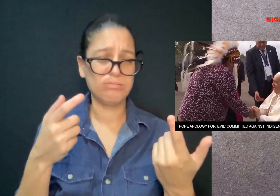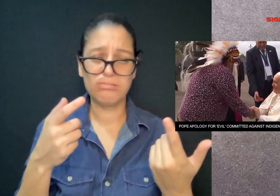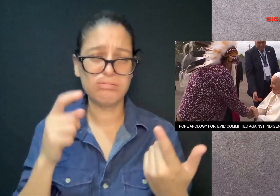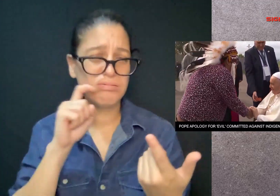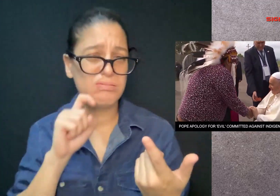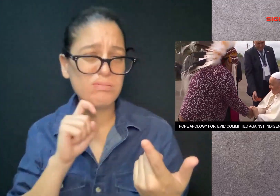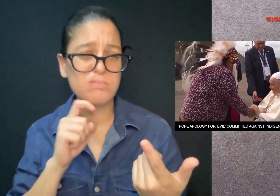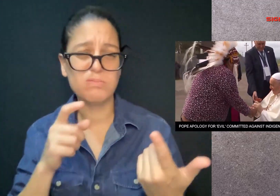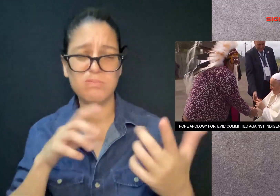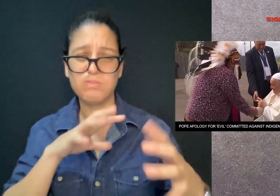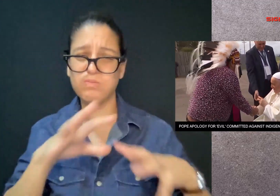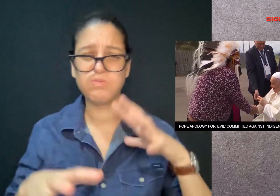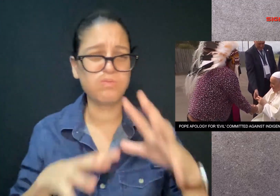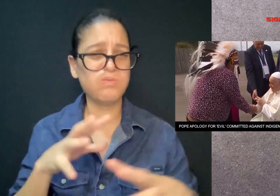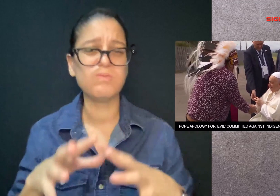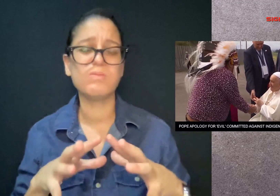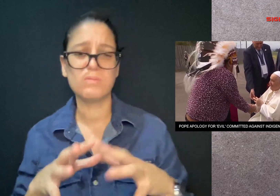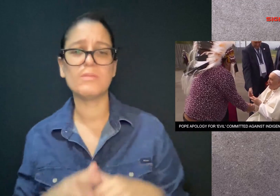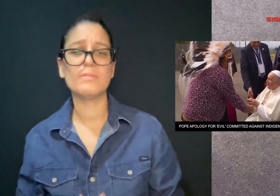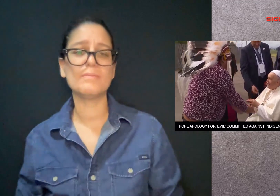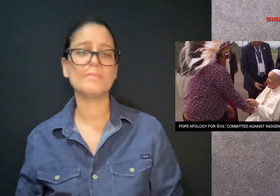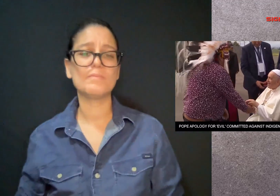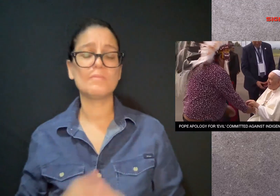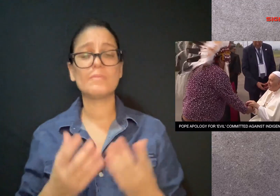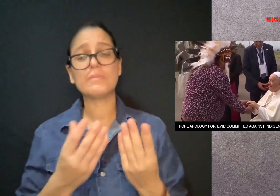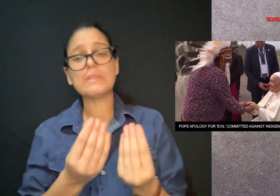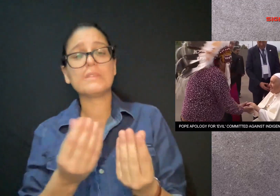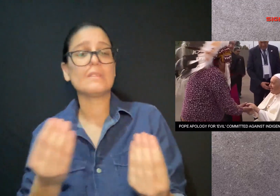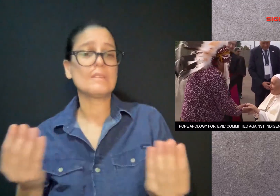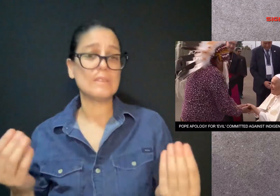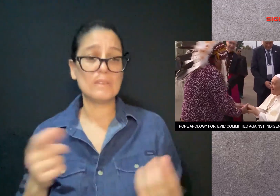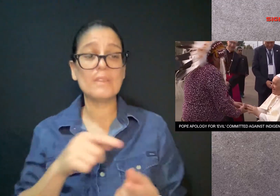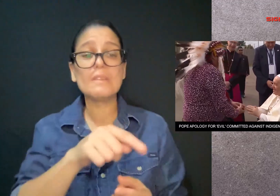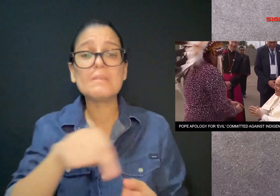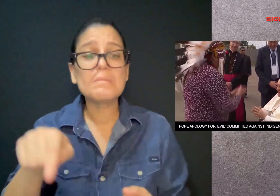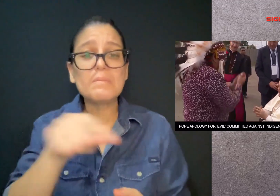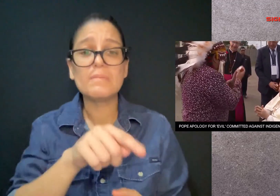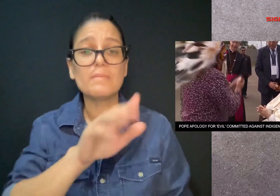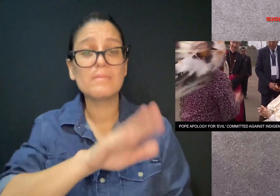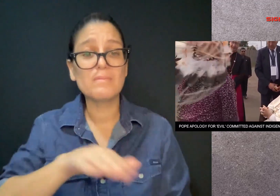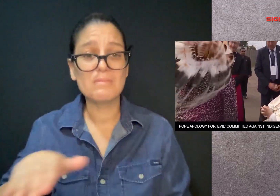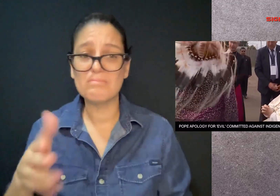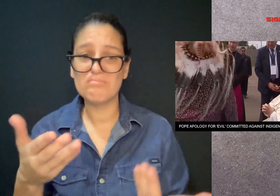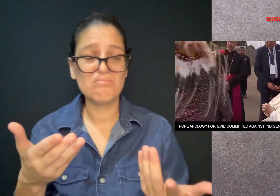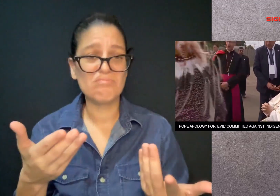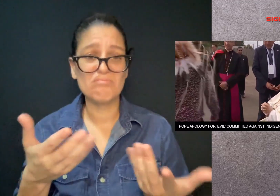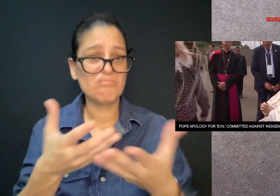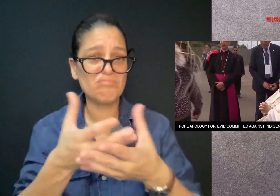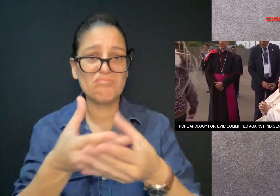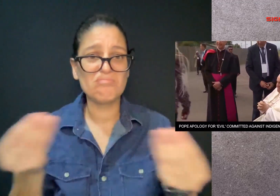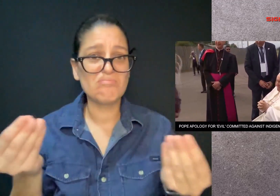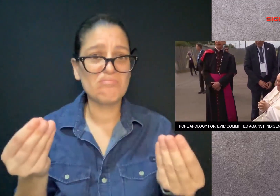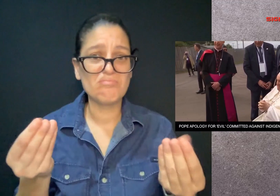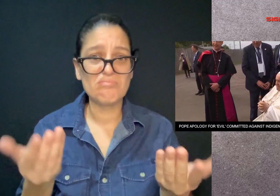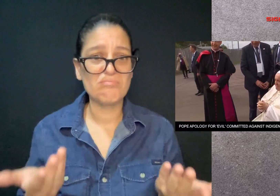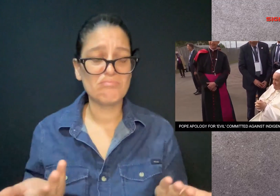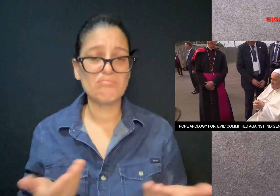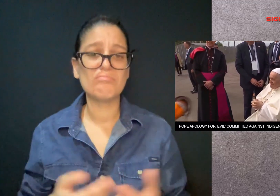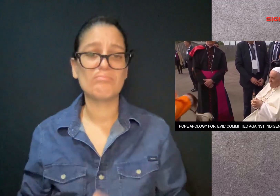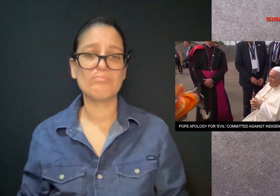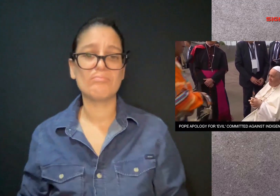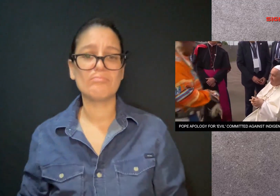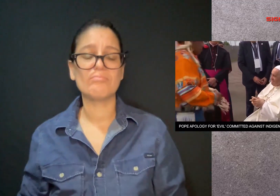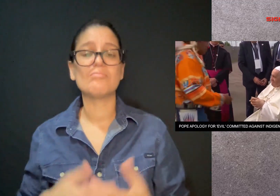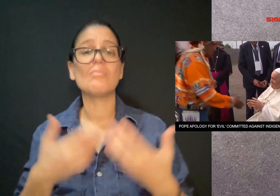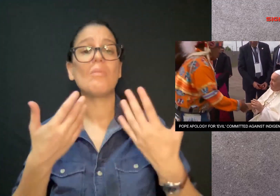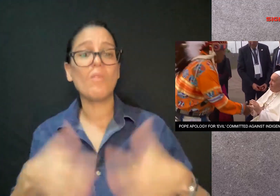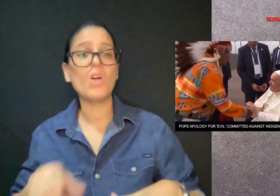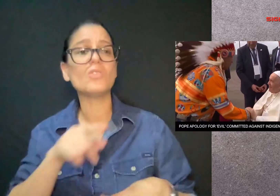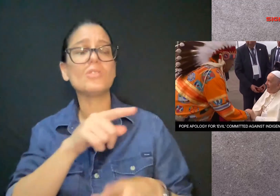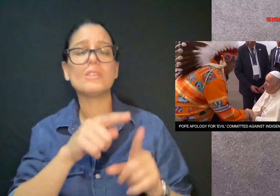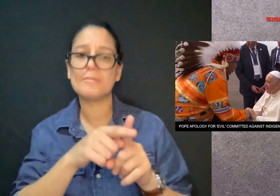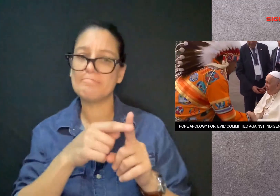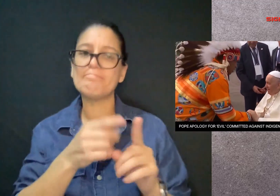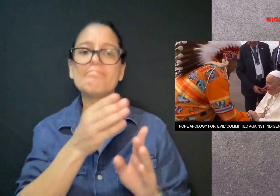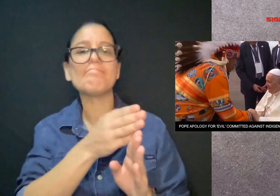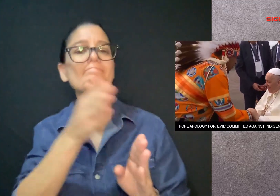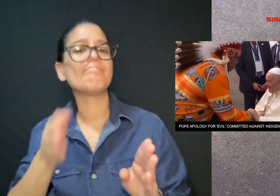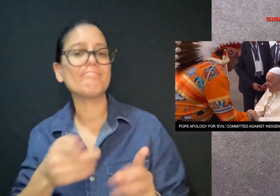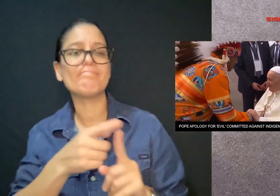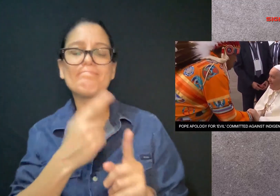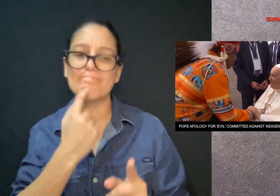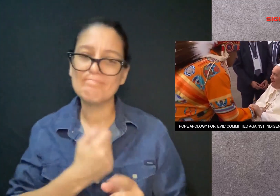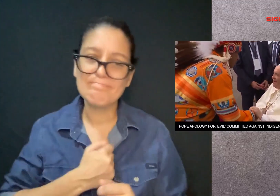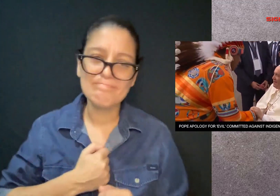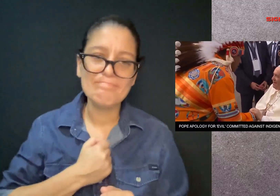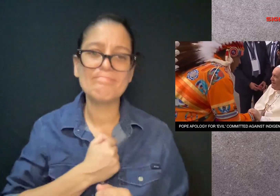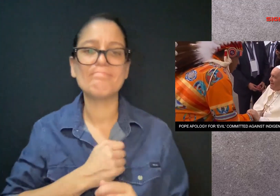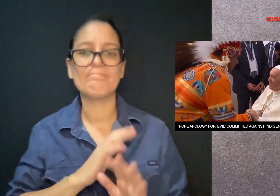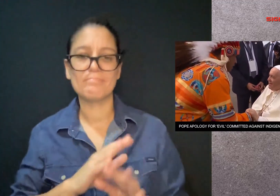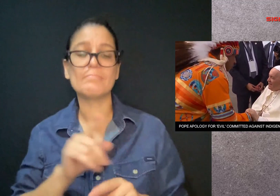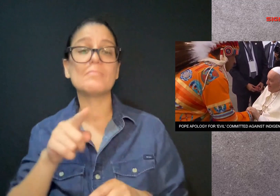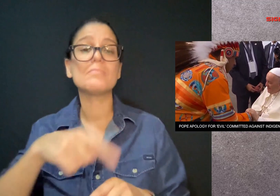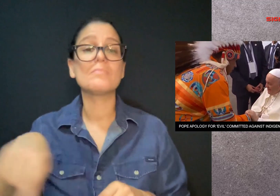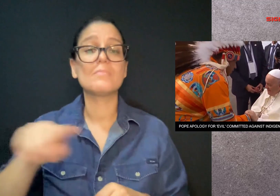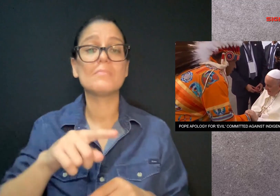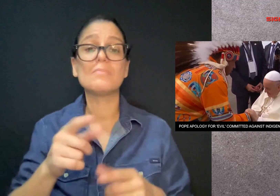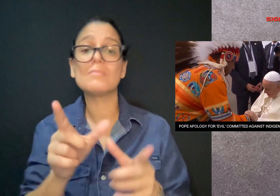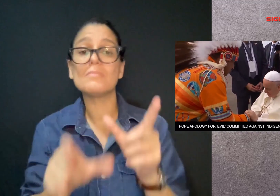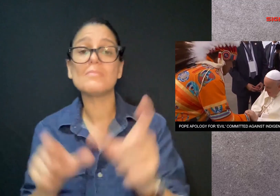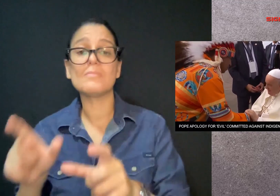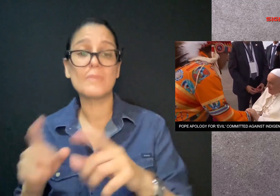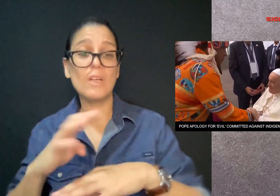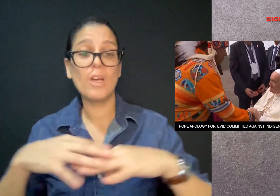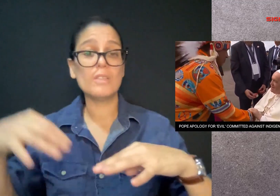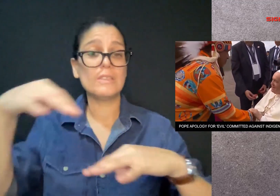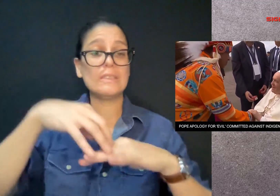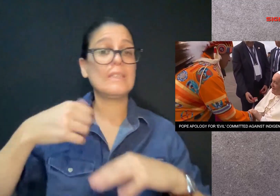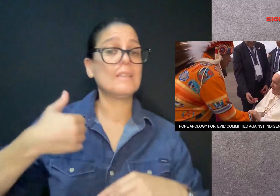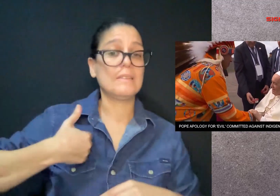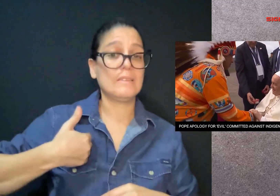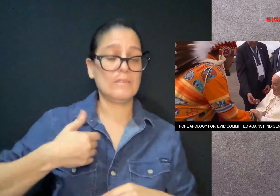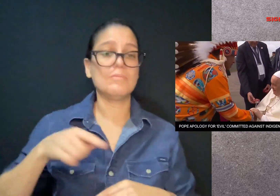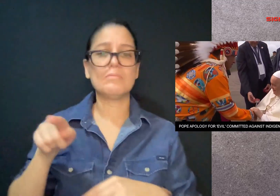and physical abuse thousands of children are still missing